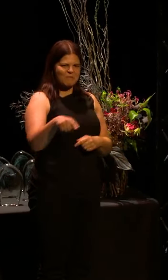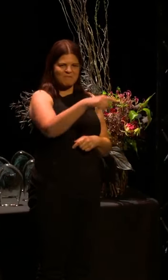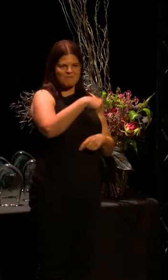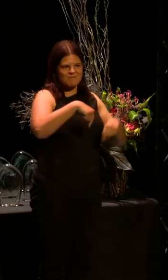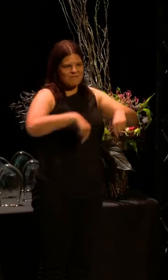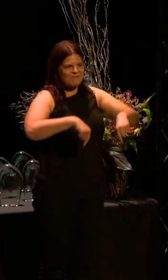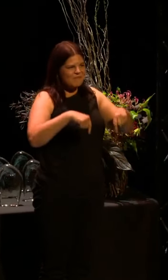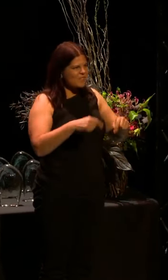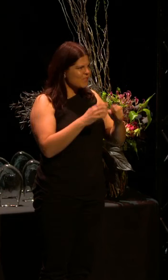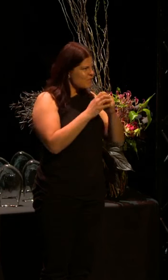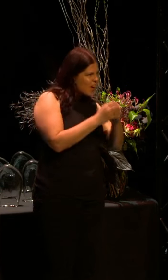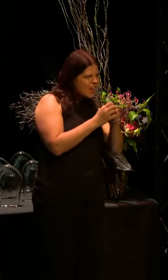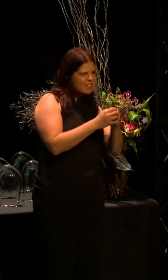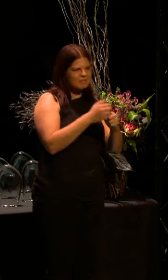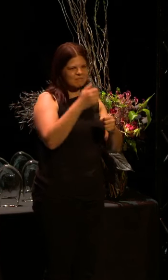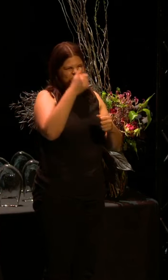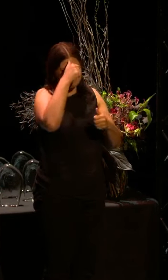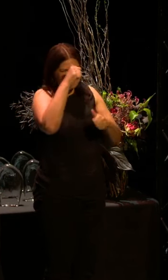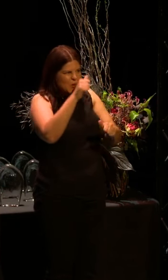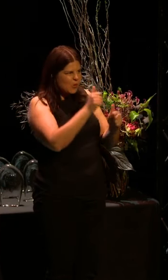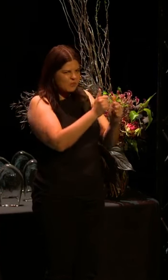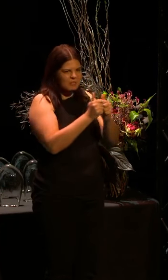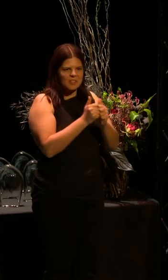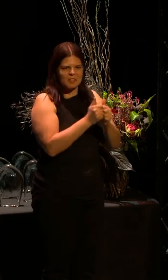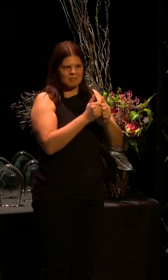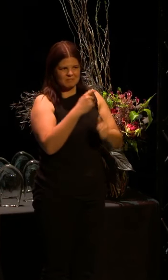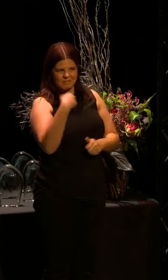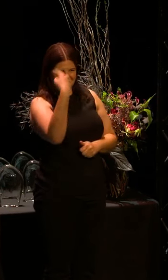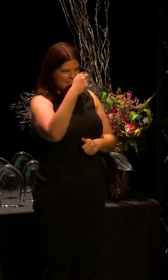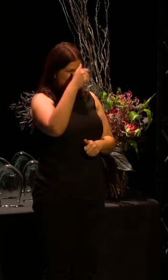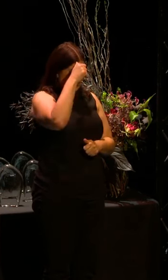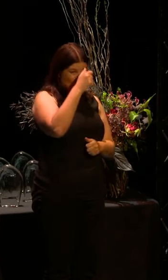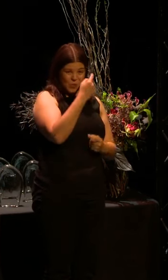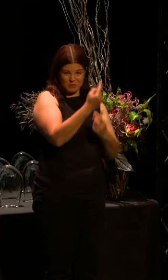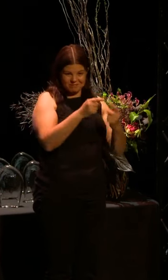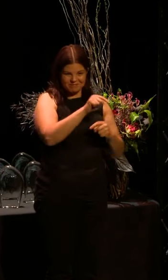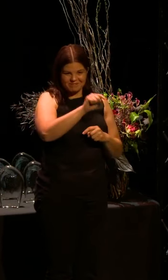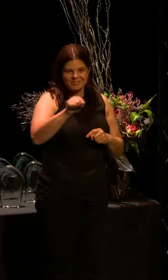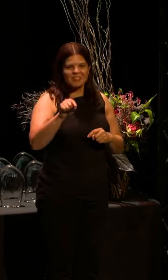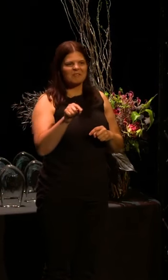so many familiar faces here, so many from the artistic community.